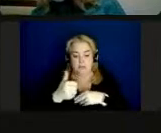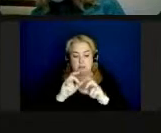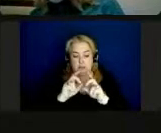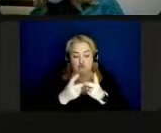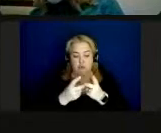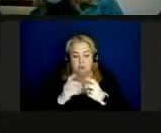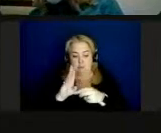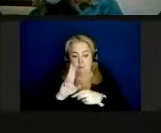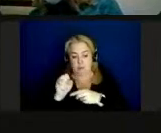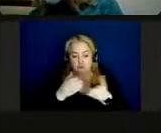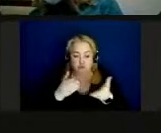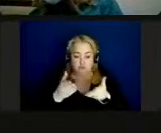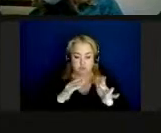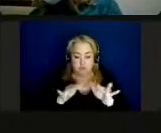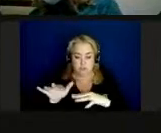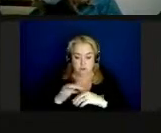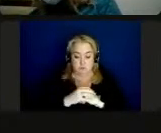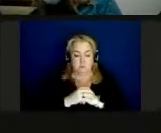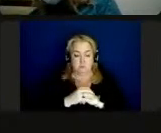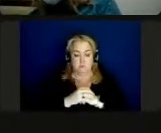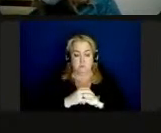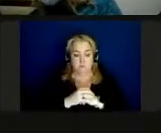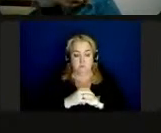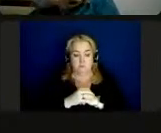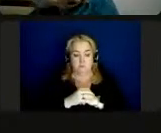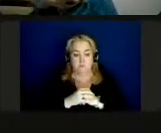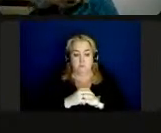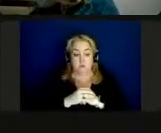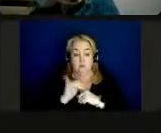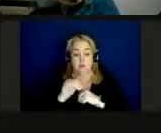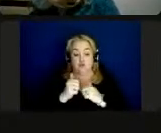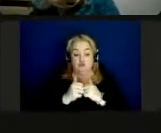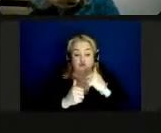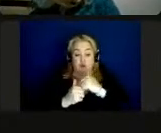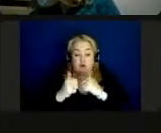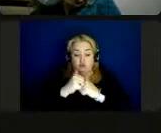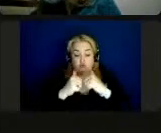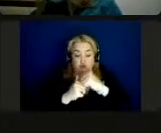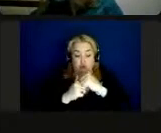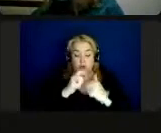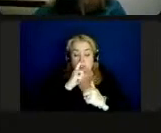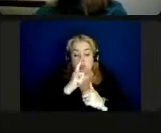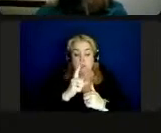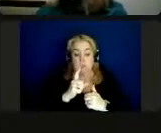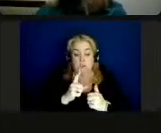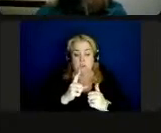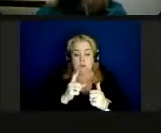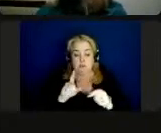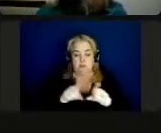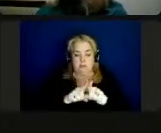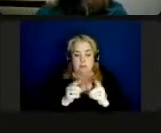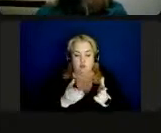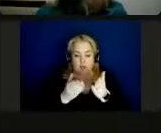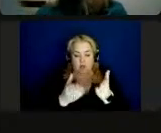OF THESE ARE ALL ON THE TABLE